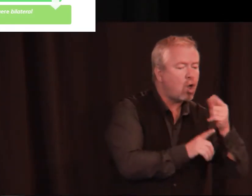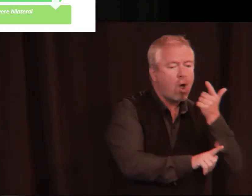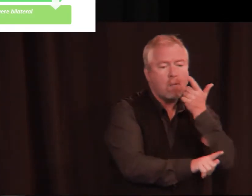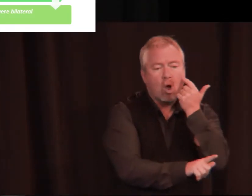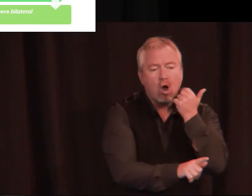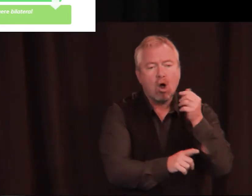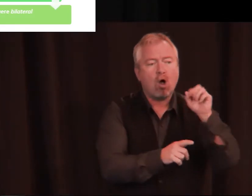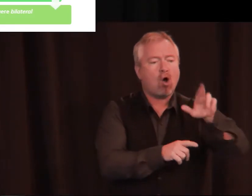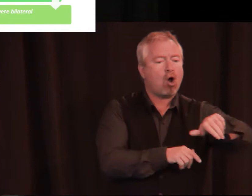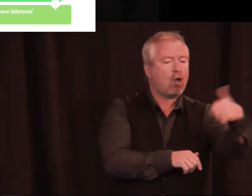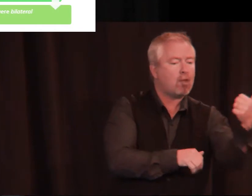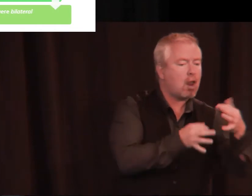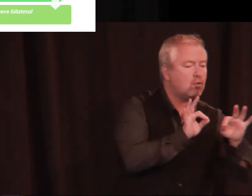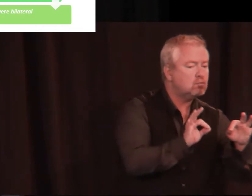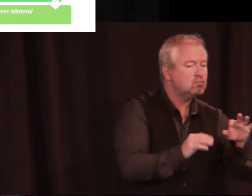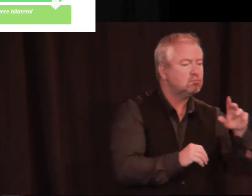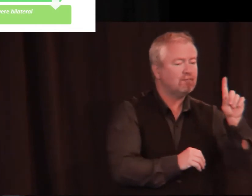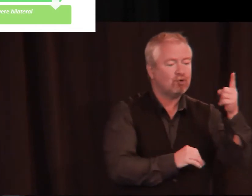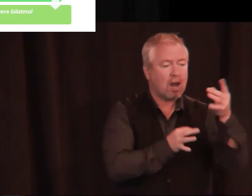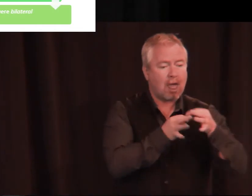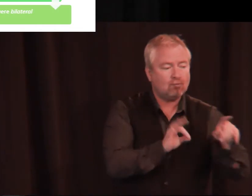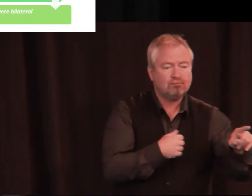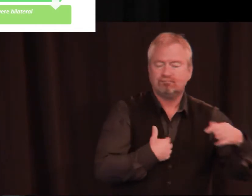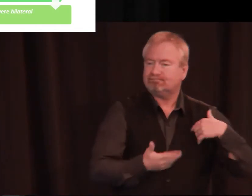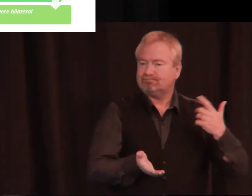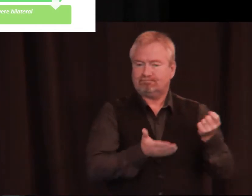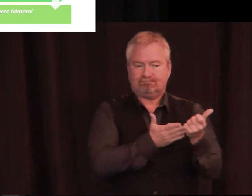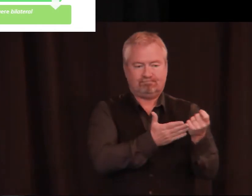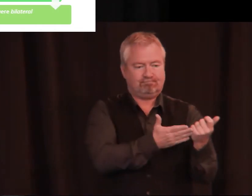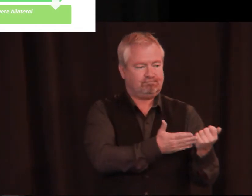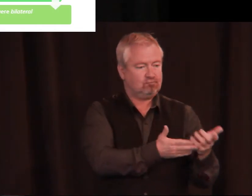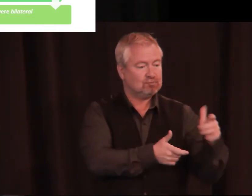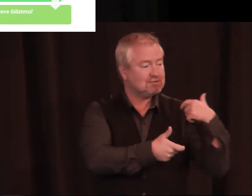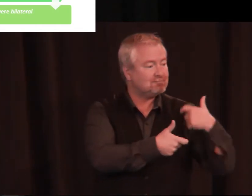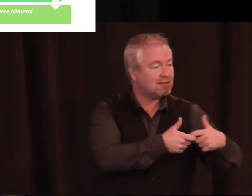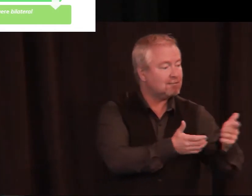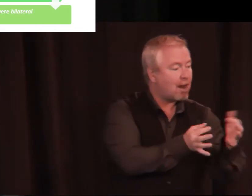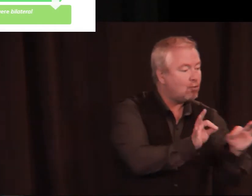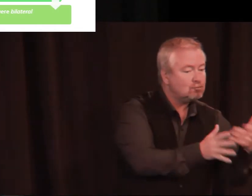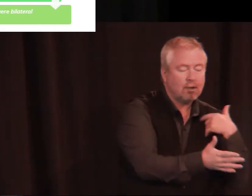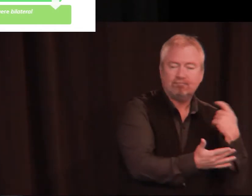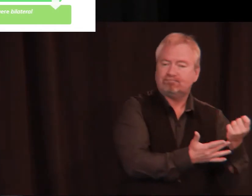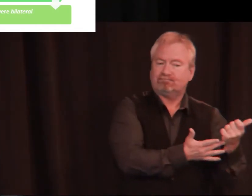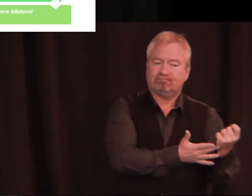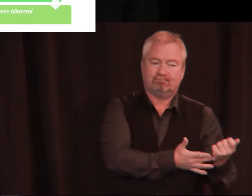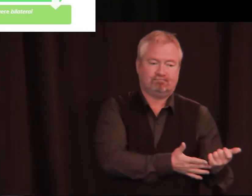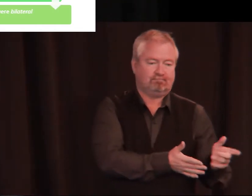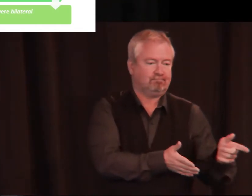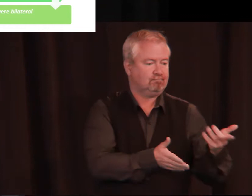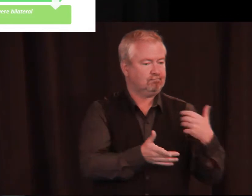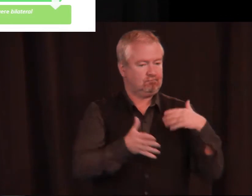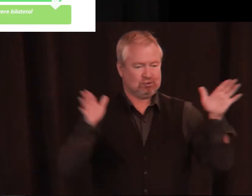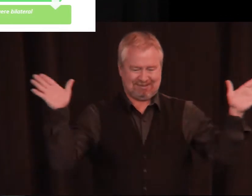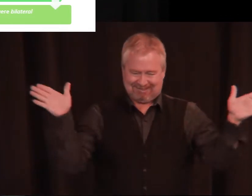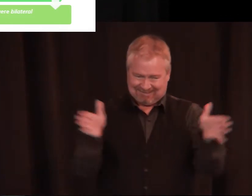Hmong as their first language, or Spanish as their first language because all of our tests that we were administering were in English